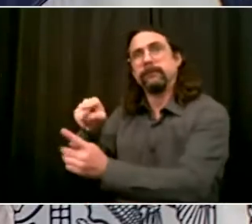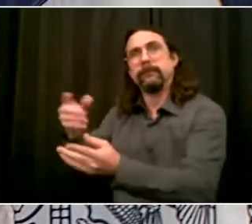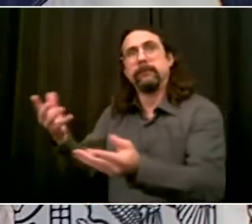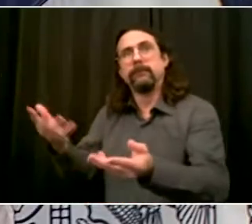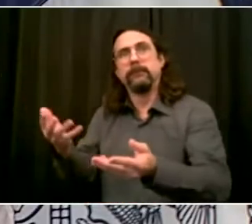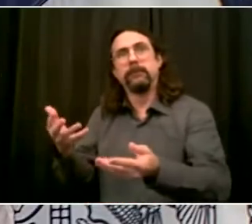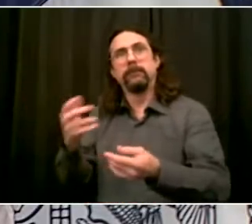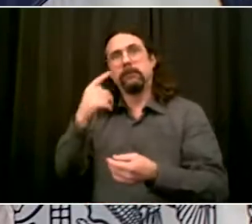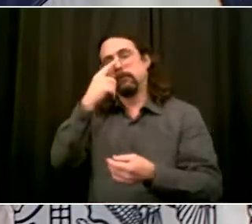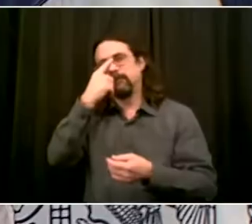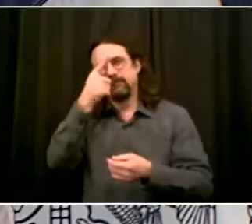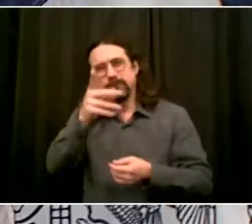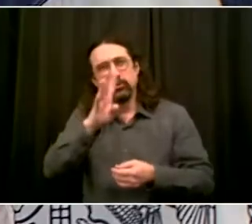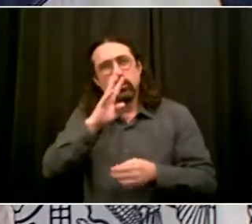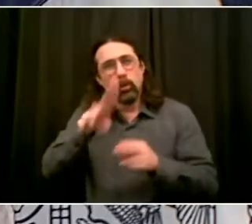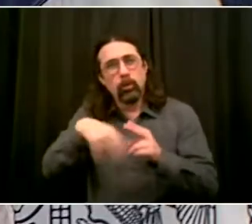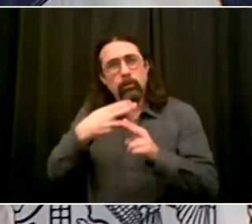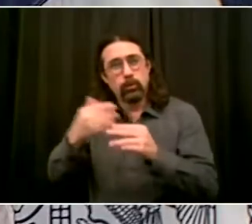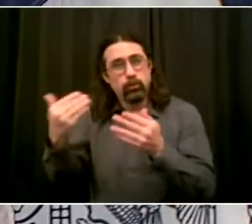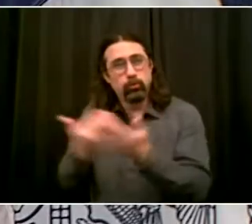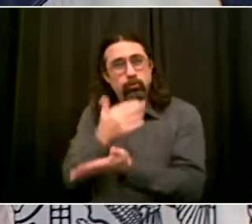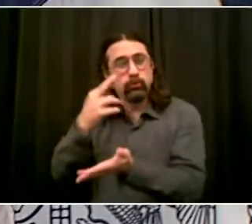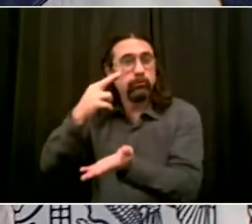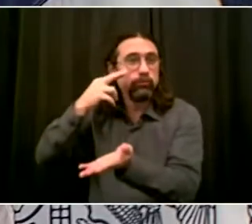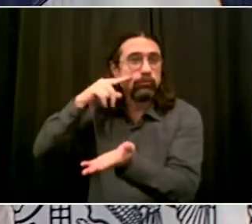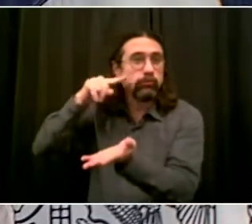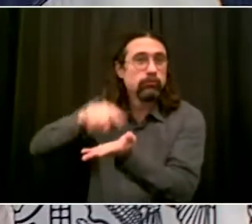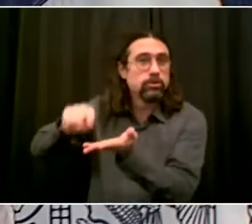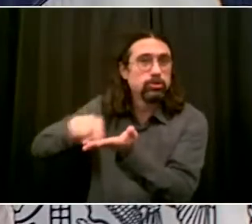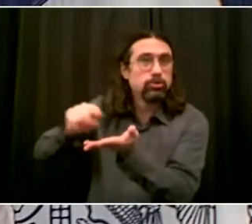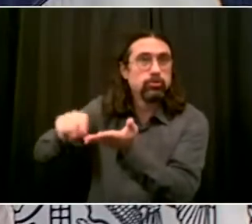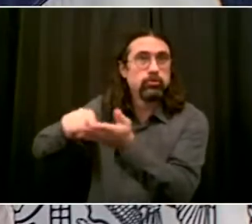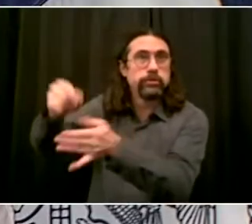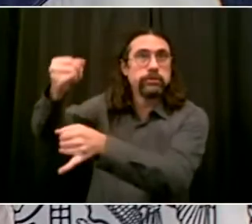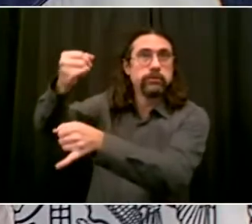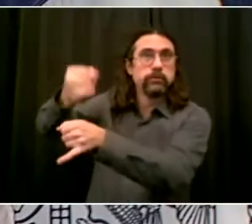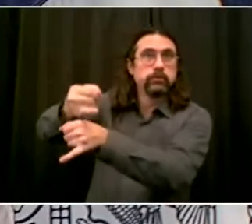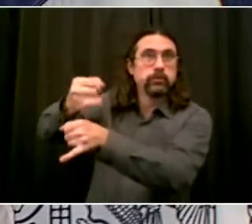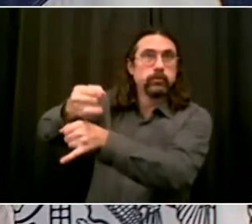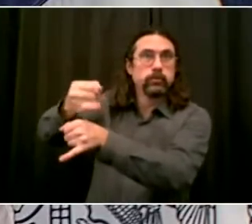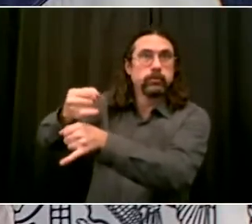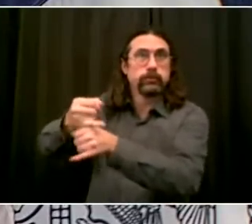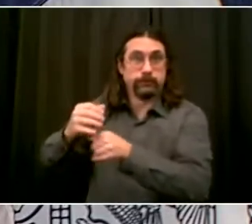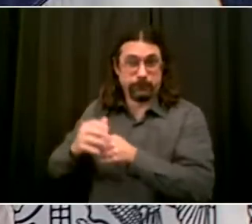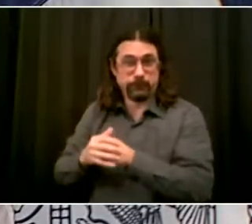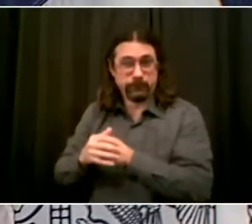MORE DETAILS ABOUT THE RESEARCH INSTITUTE AND